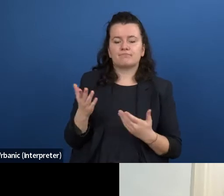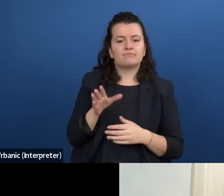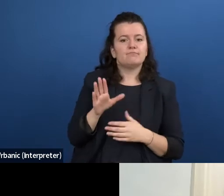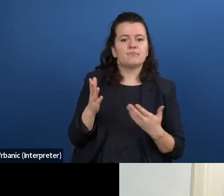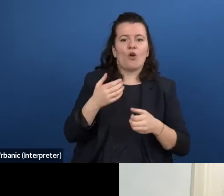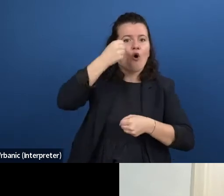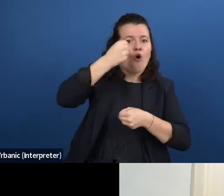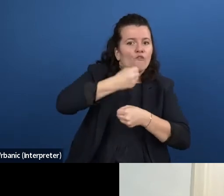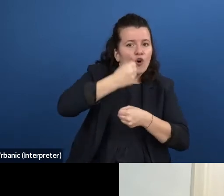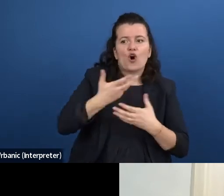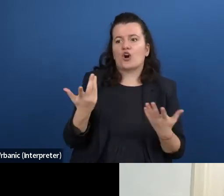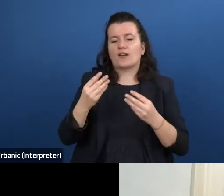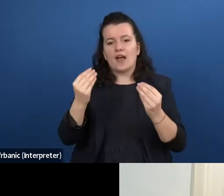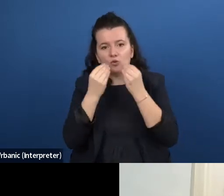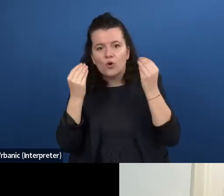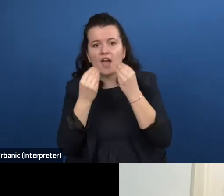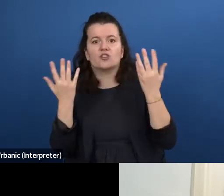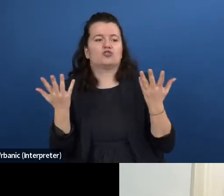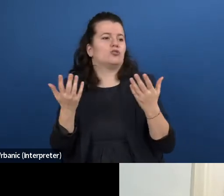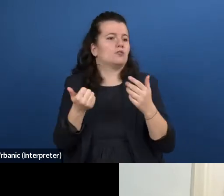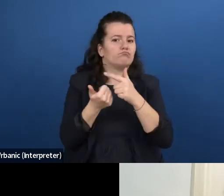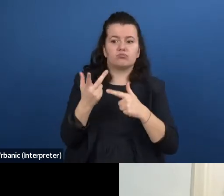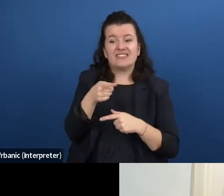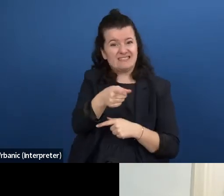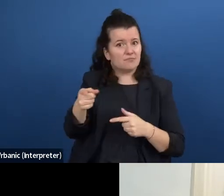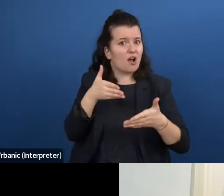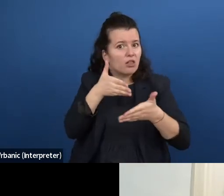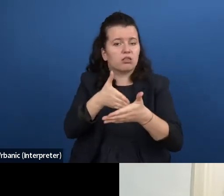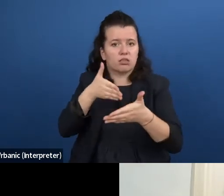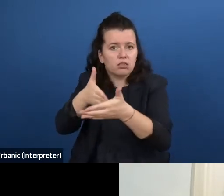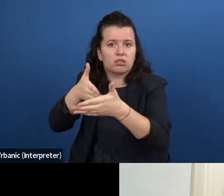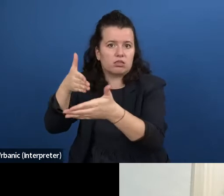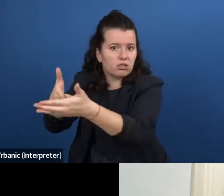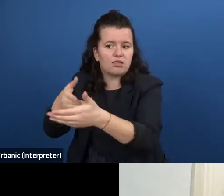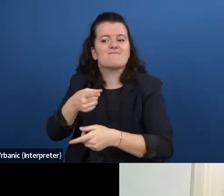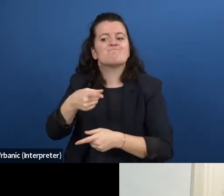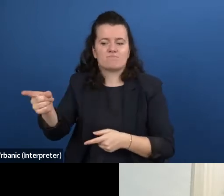they have low access to work, poverty, segregation, institutionalization.